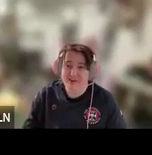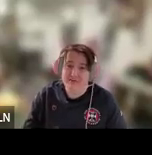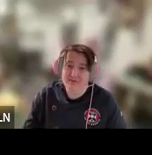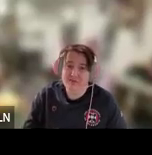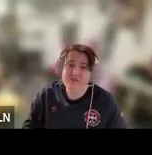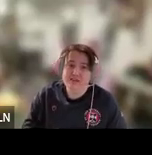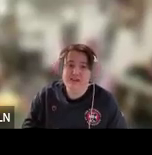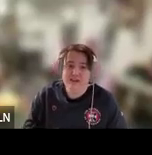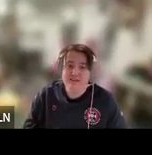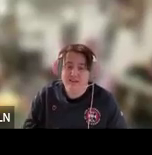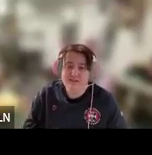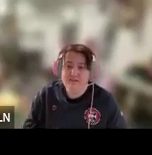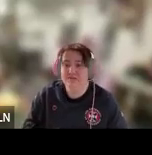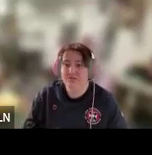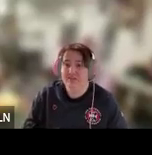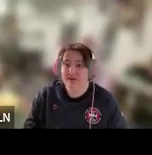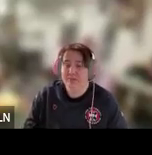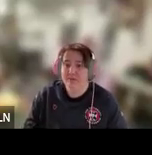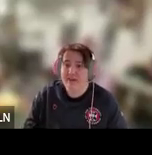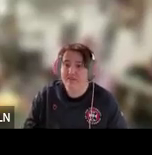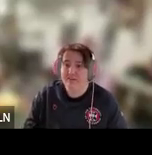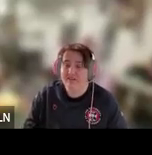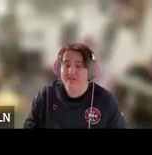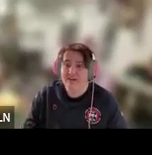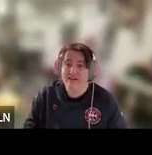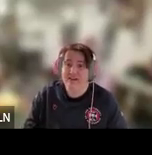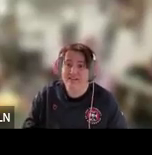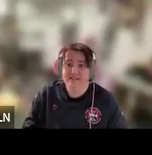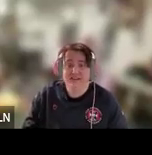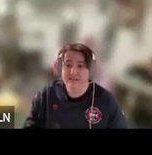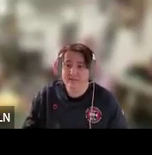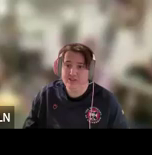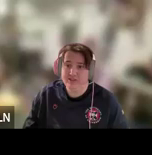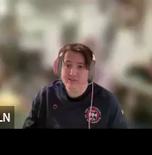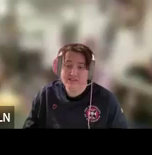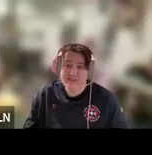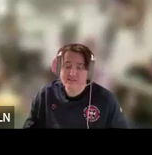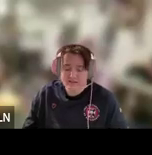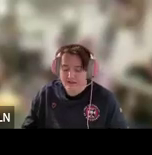very uncomfortable, and the advice place was great for helping me navigate finding out exactly what I should be saying,